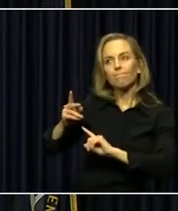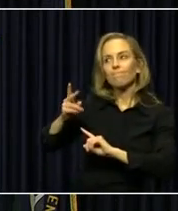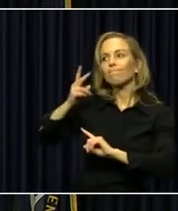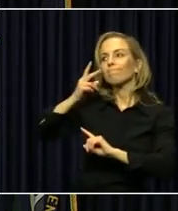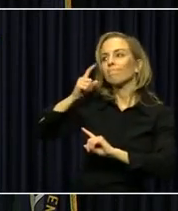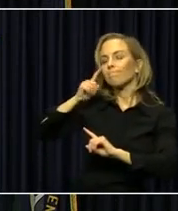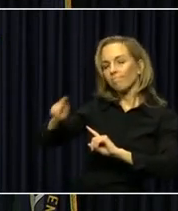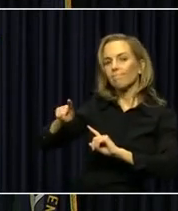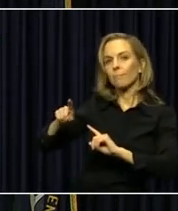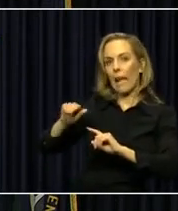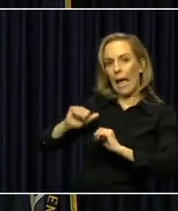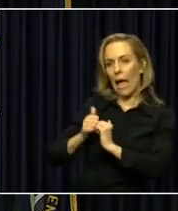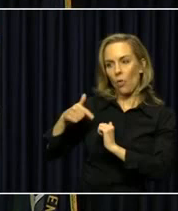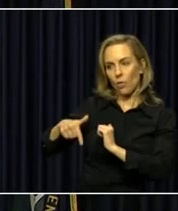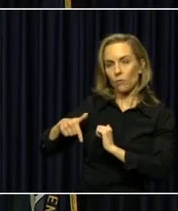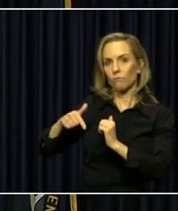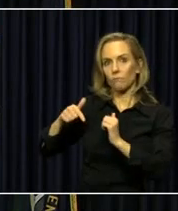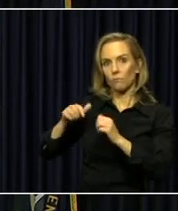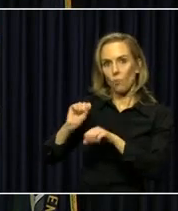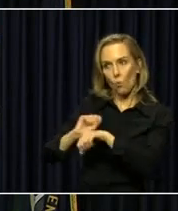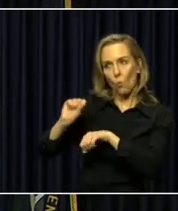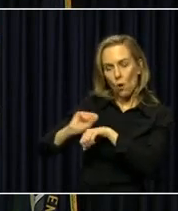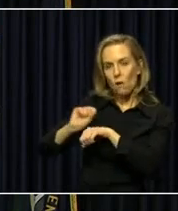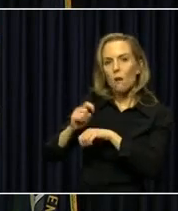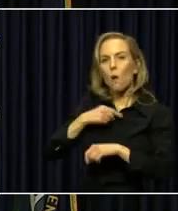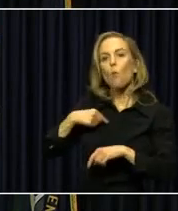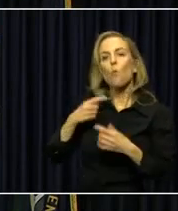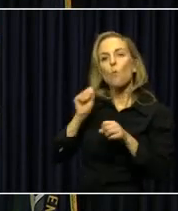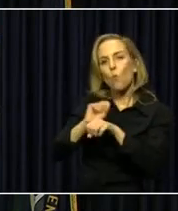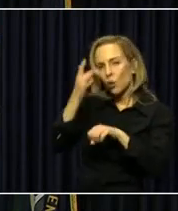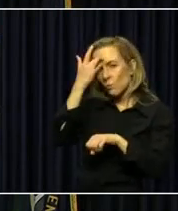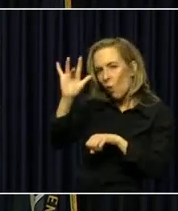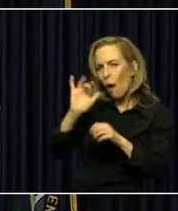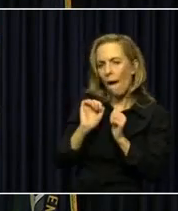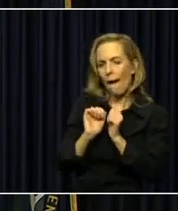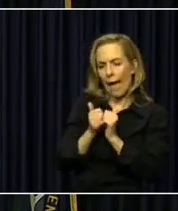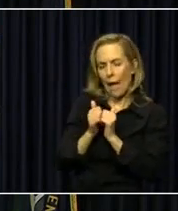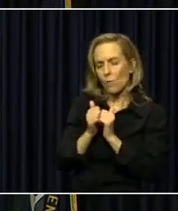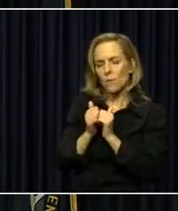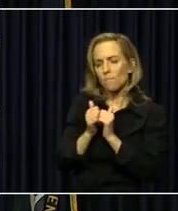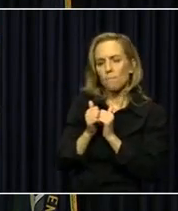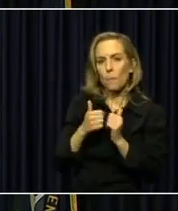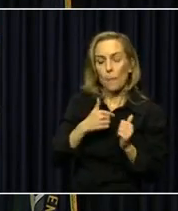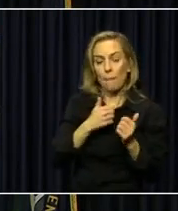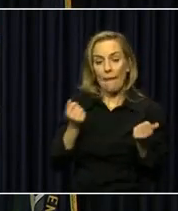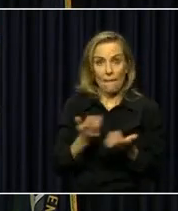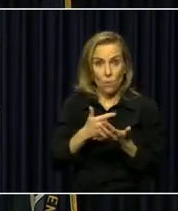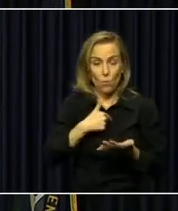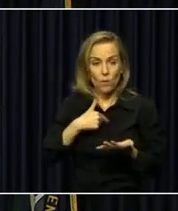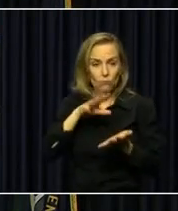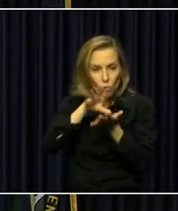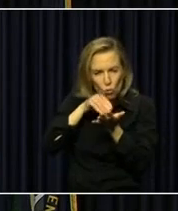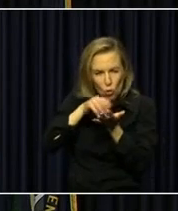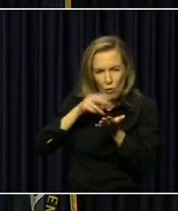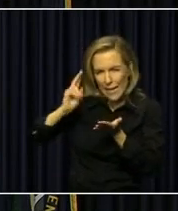ALL RIGHT. LET'S MOVE INTO TODAY'S